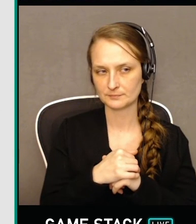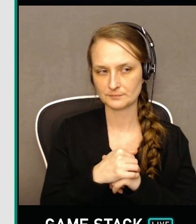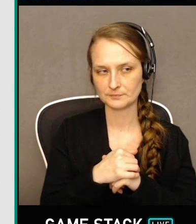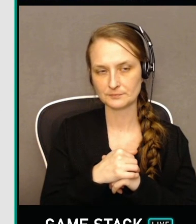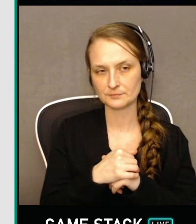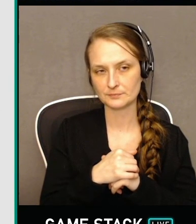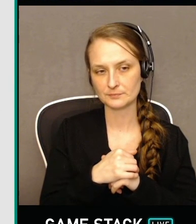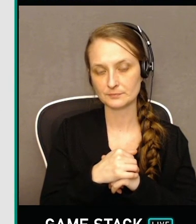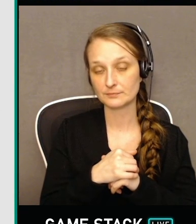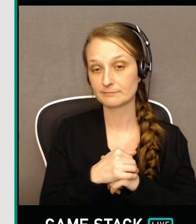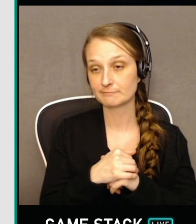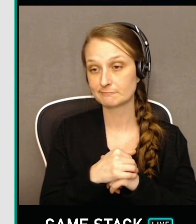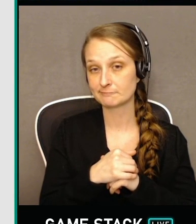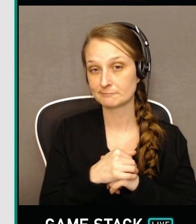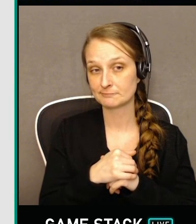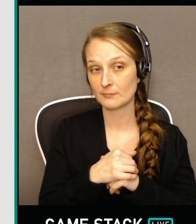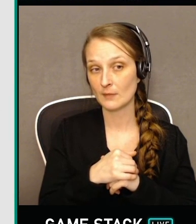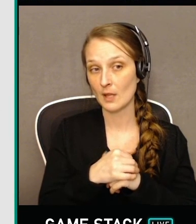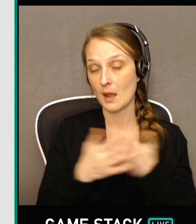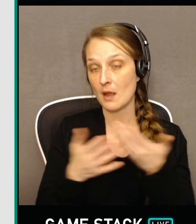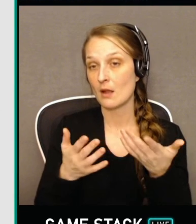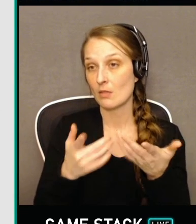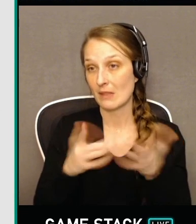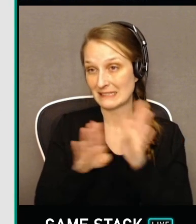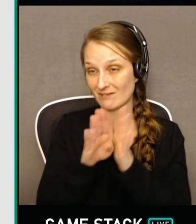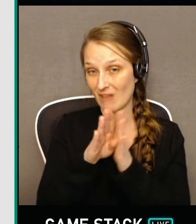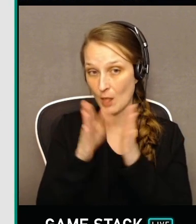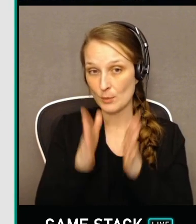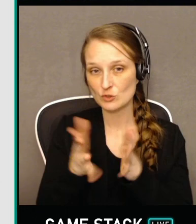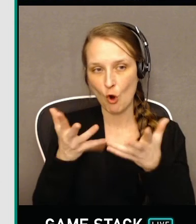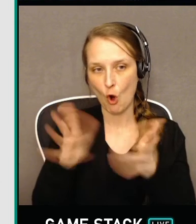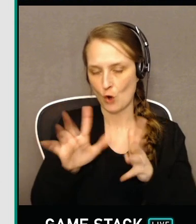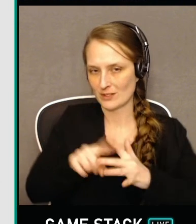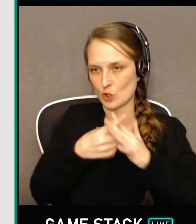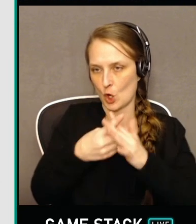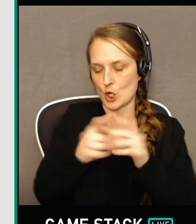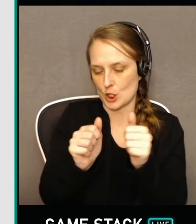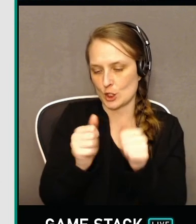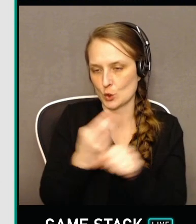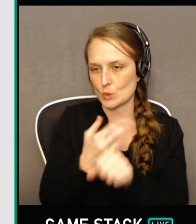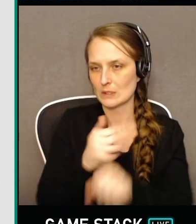To wrap this all up, major developers have already gotten started with using the Agility SDK,